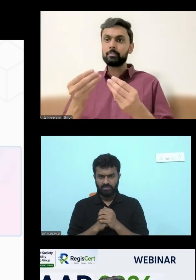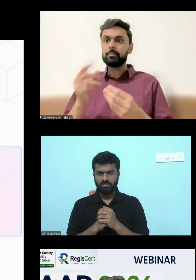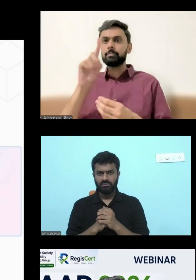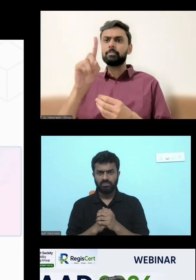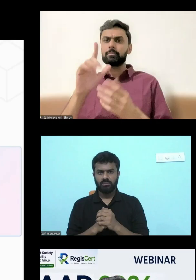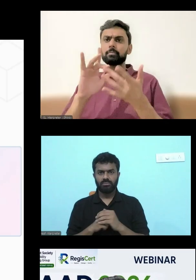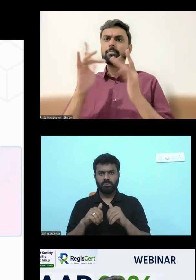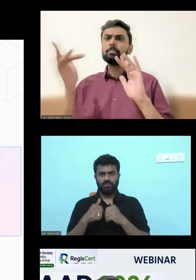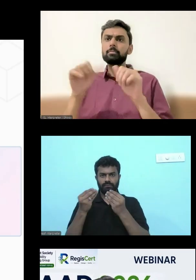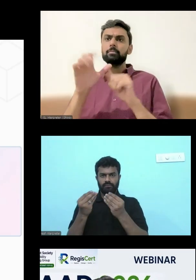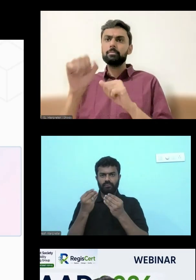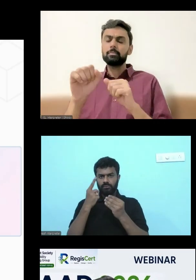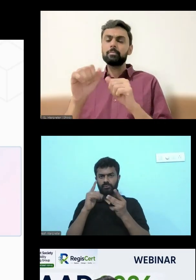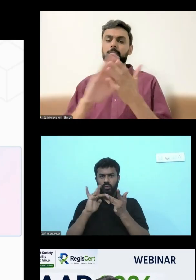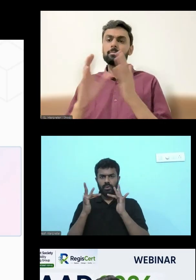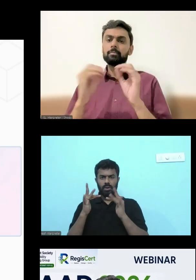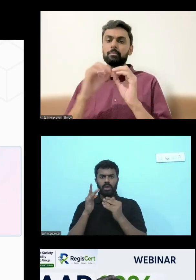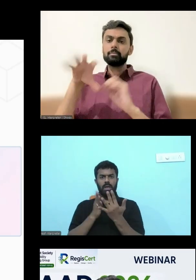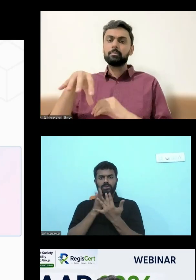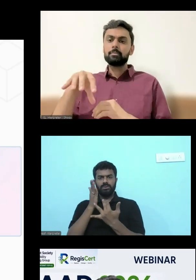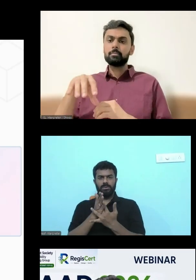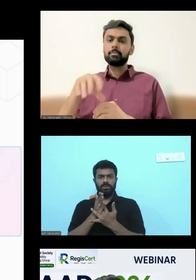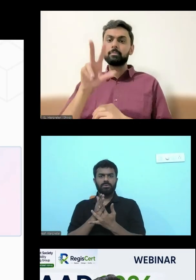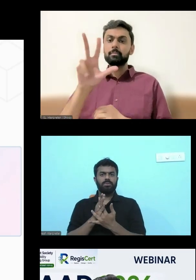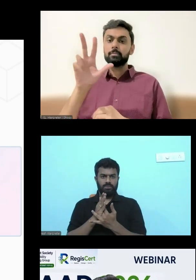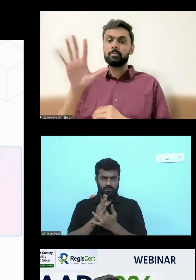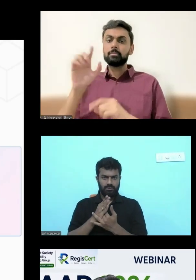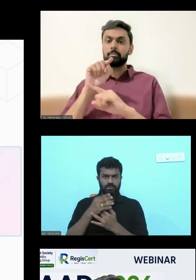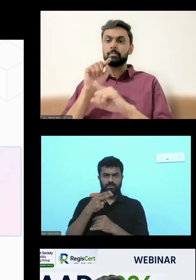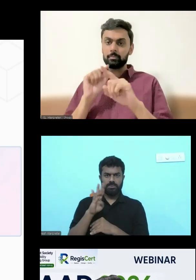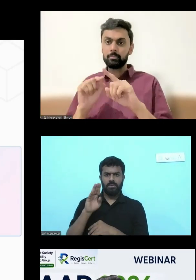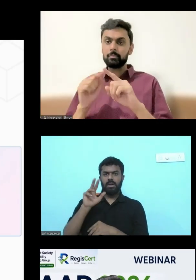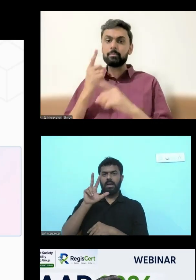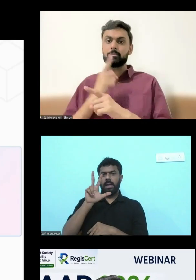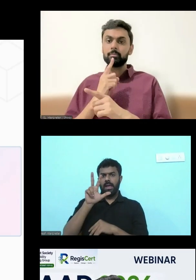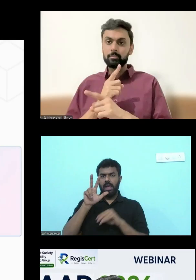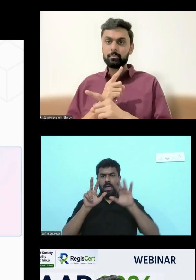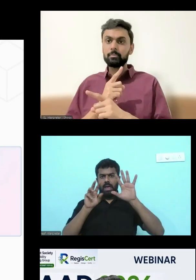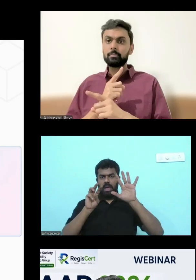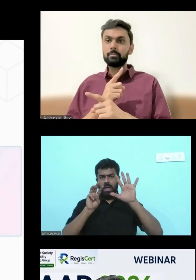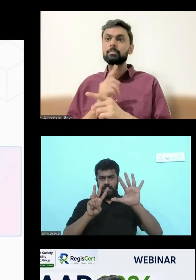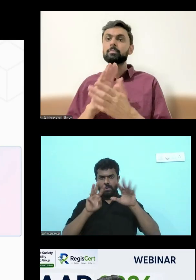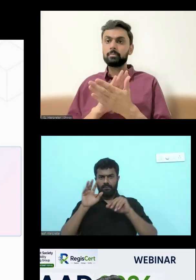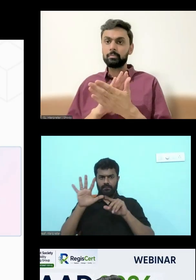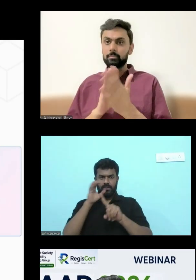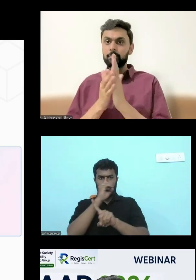hub. And 85% teacher competence. That is teachers in.